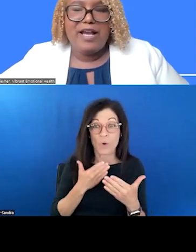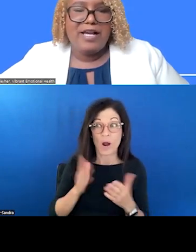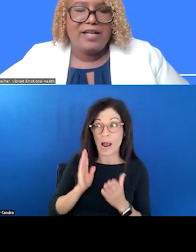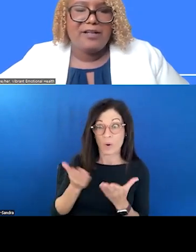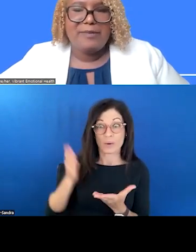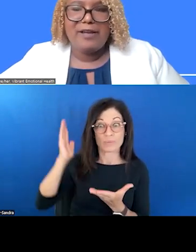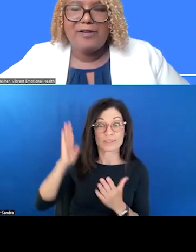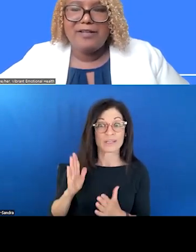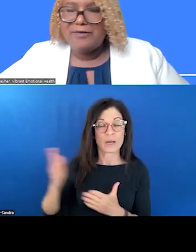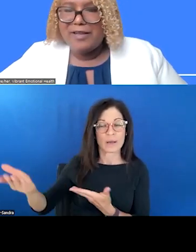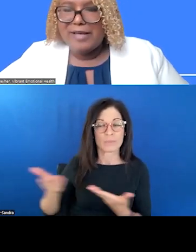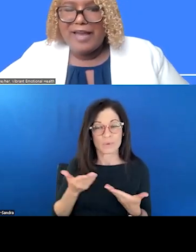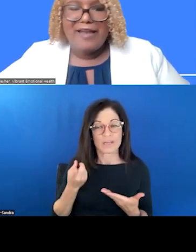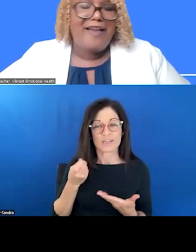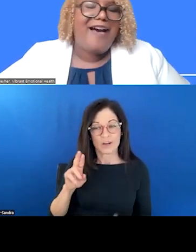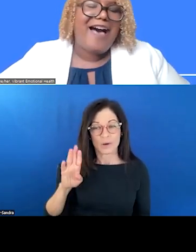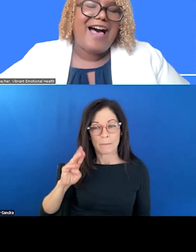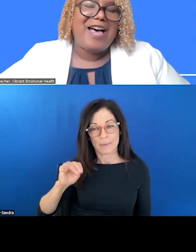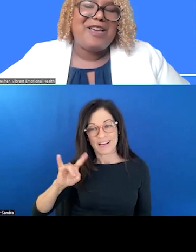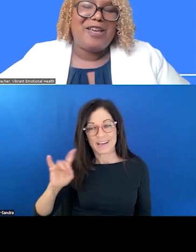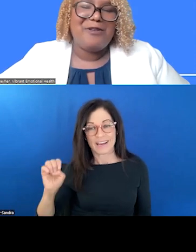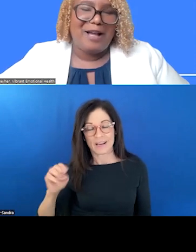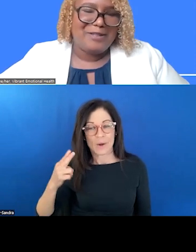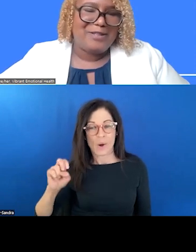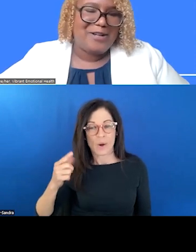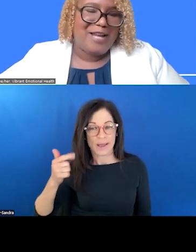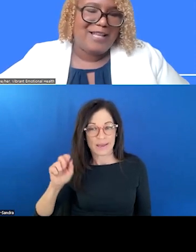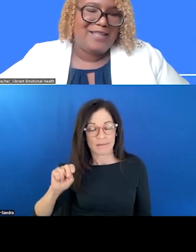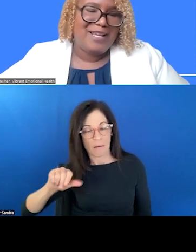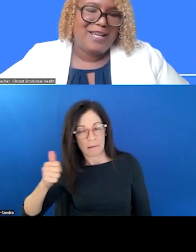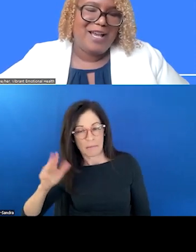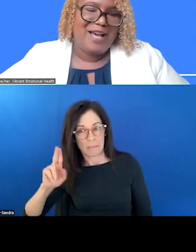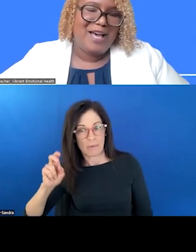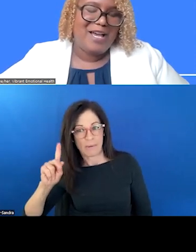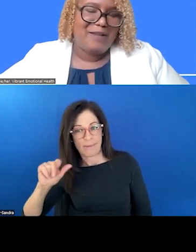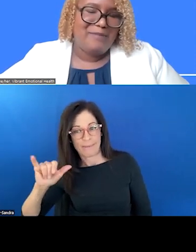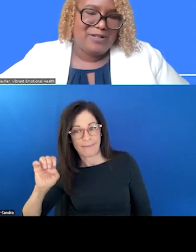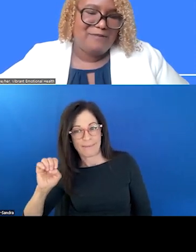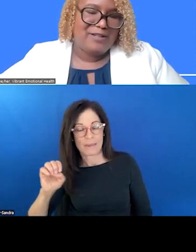IN DOCTOR MIKE HOGAN, WHO ALSO SERVED FOR THE COMMISSIONER FOR